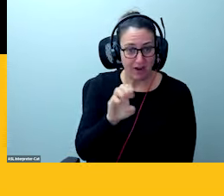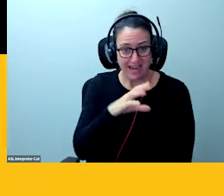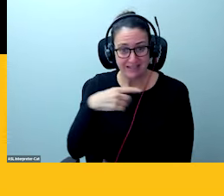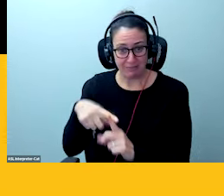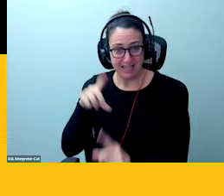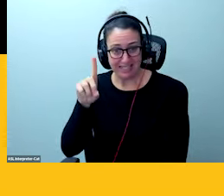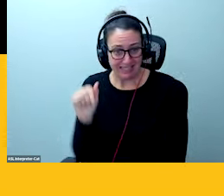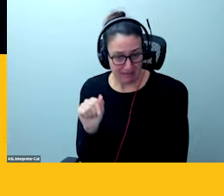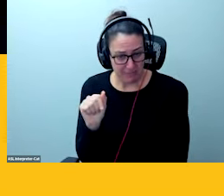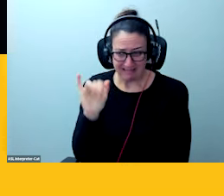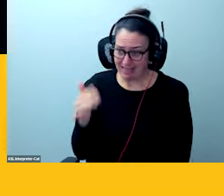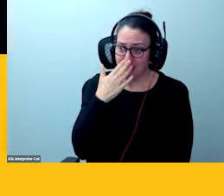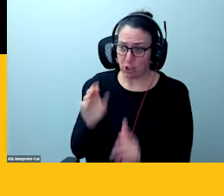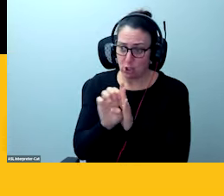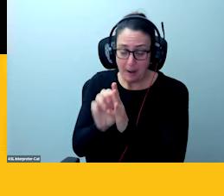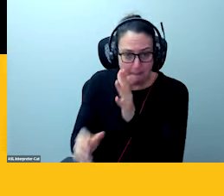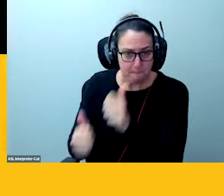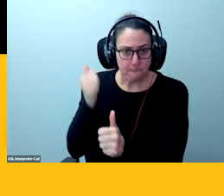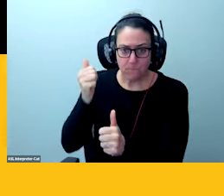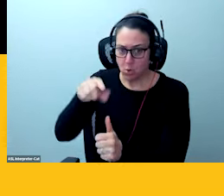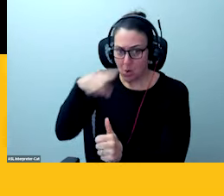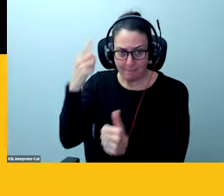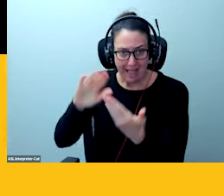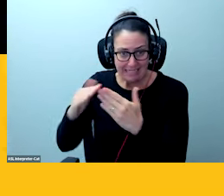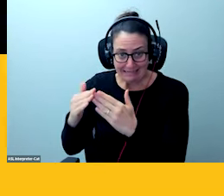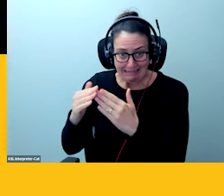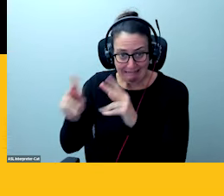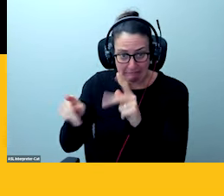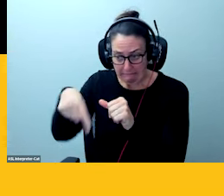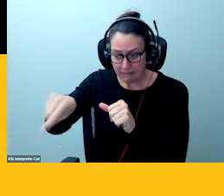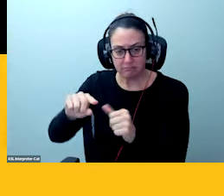of it's a majority Black city that was intentionally created